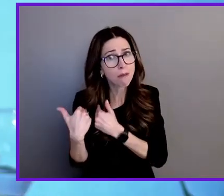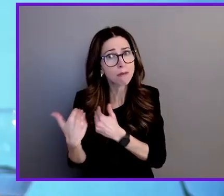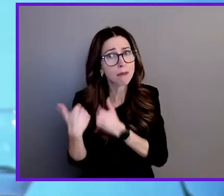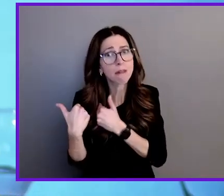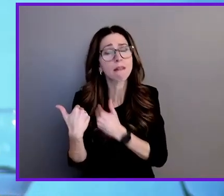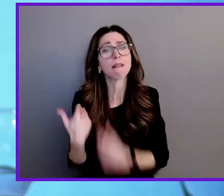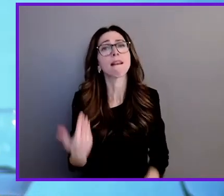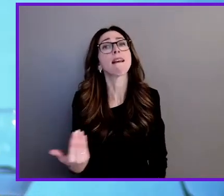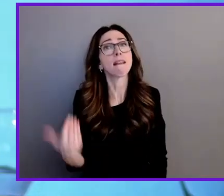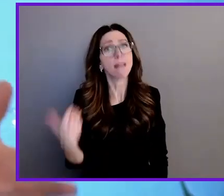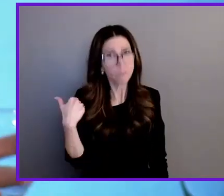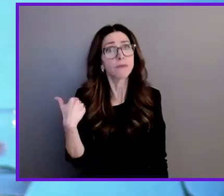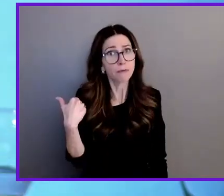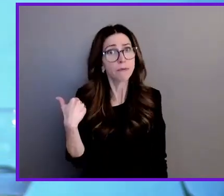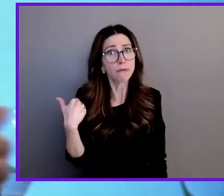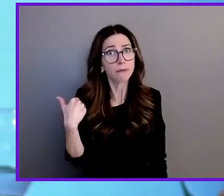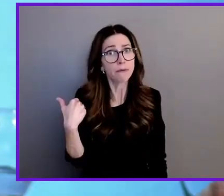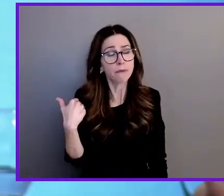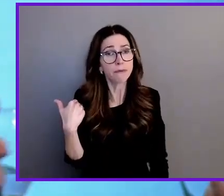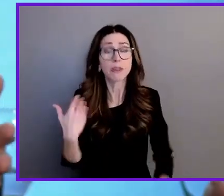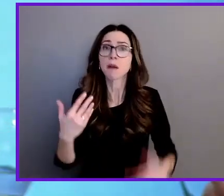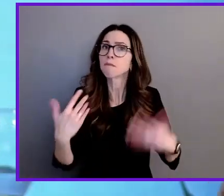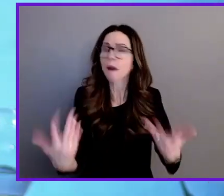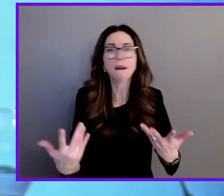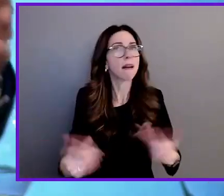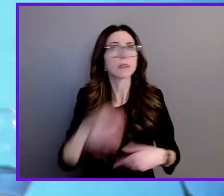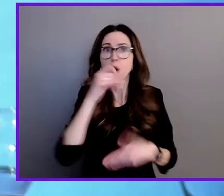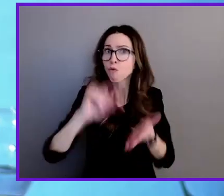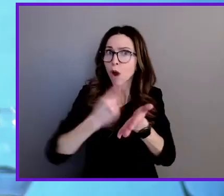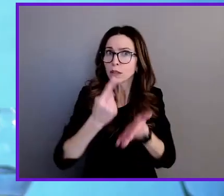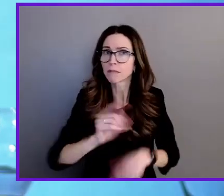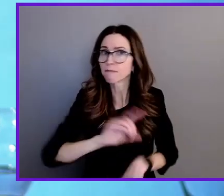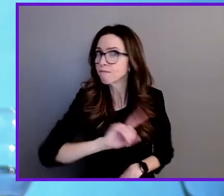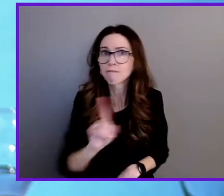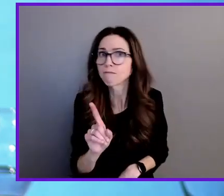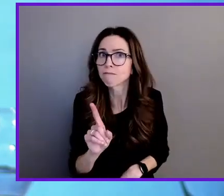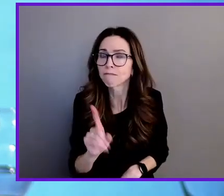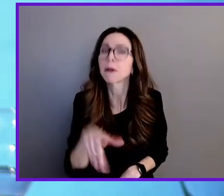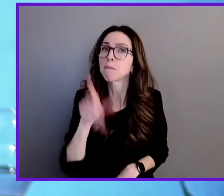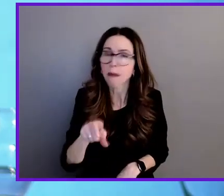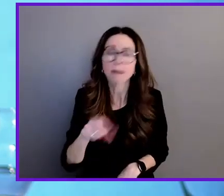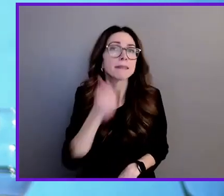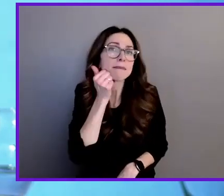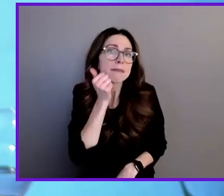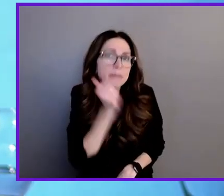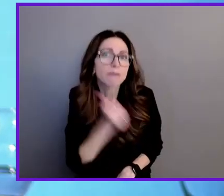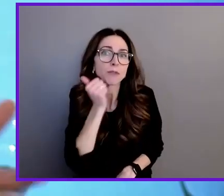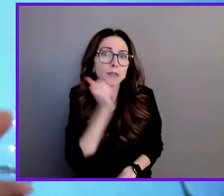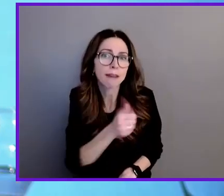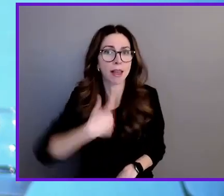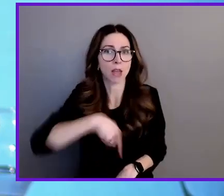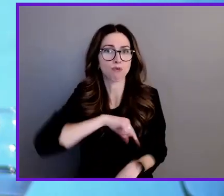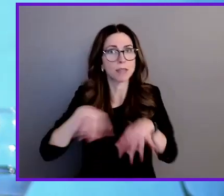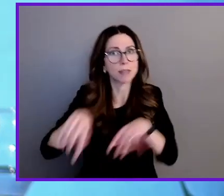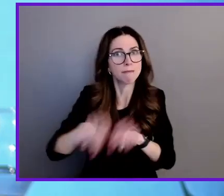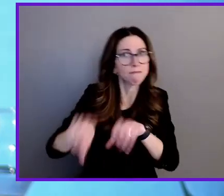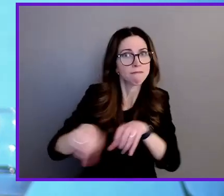But this has to become a daily issue and an organic issue. It’s not just a question of setting some new rules.